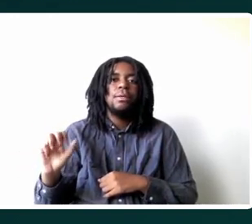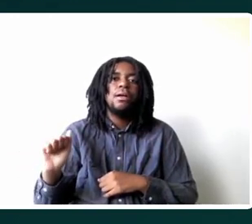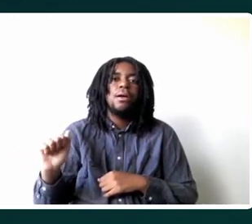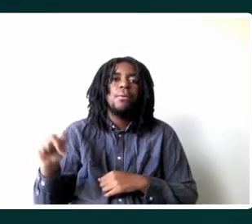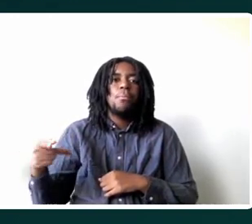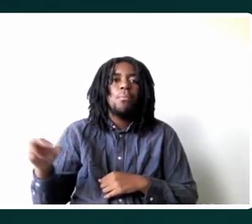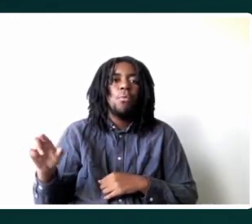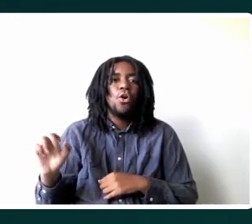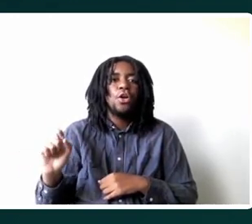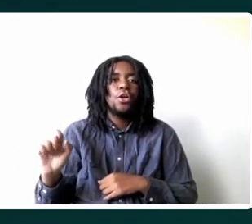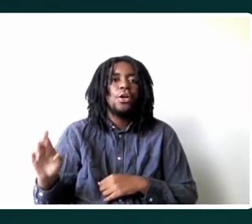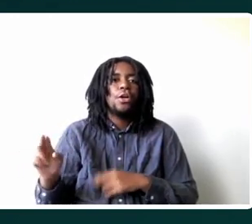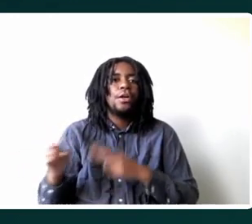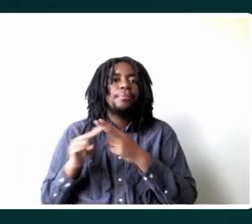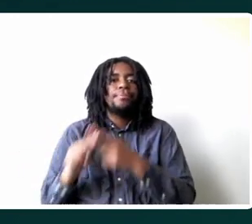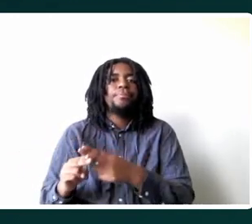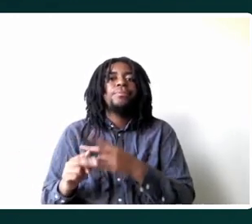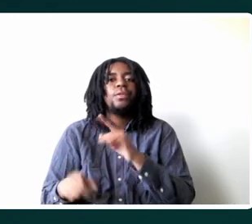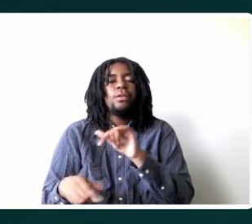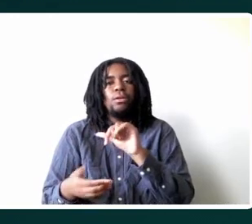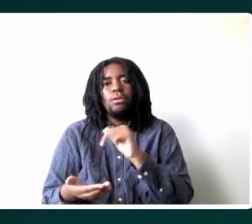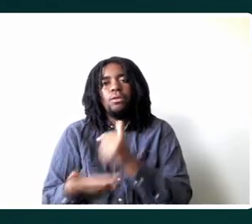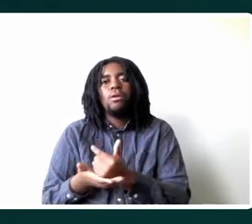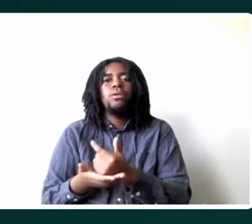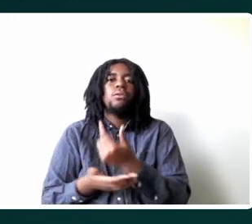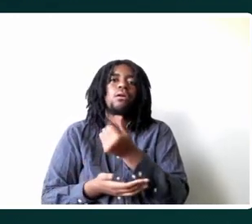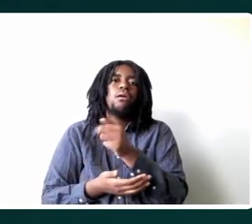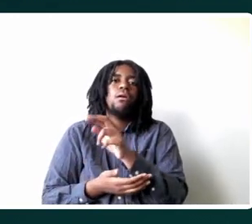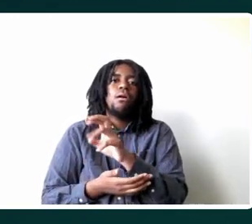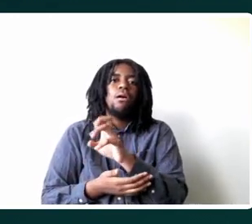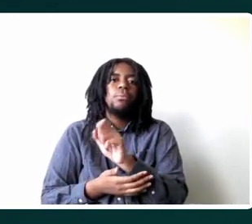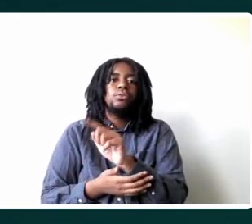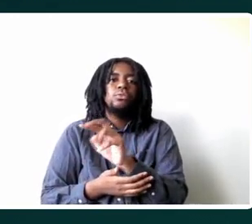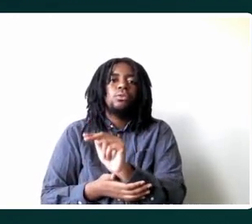a graduate of D.C.'s Armstrong High School. He was a graduate of Howard. And actually, immediately